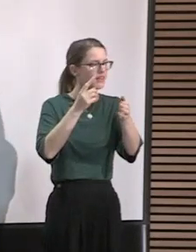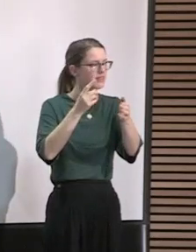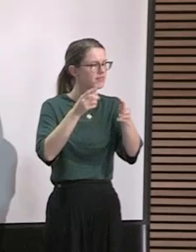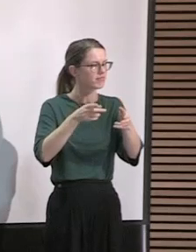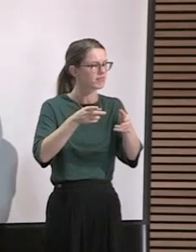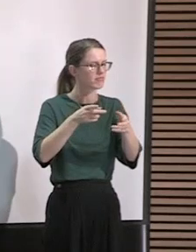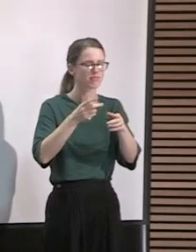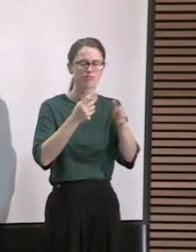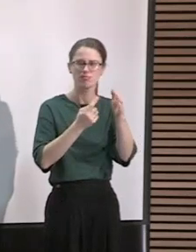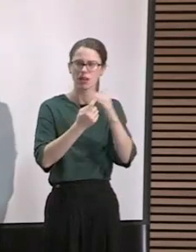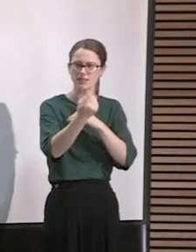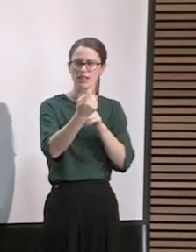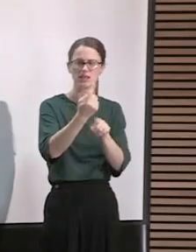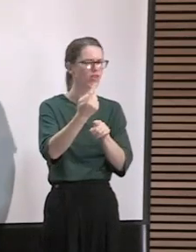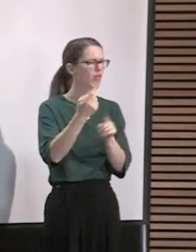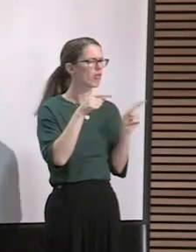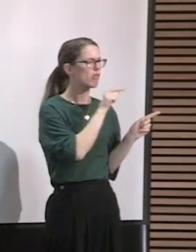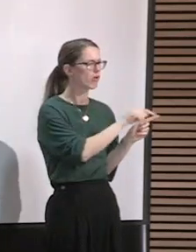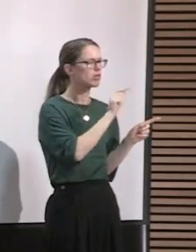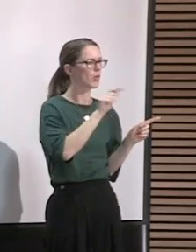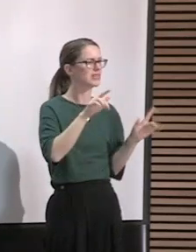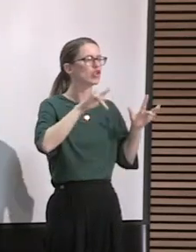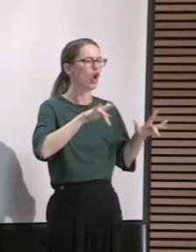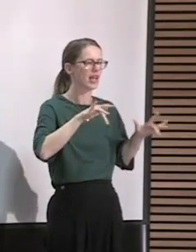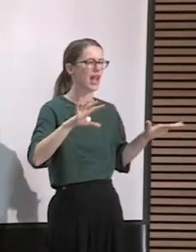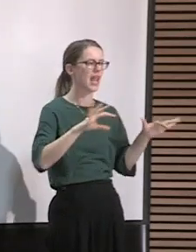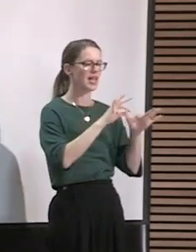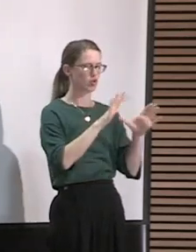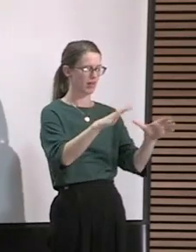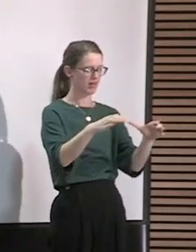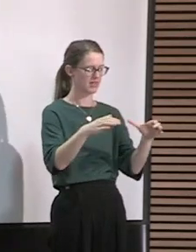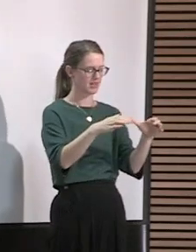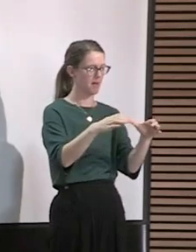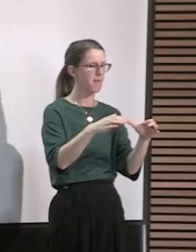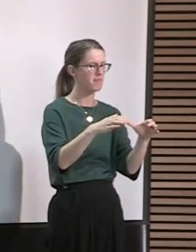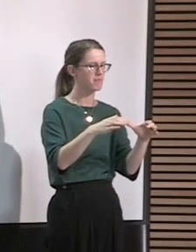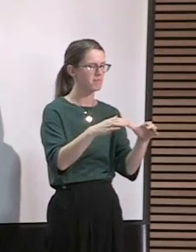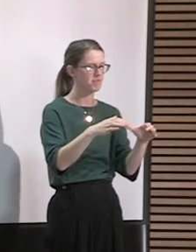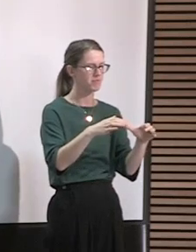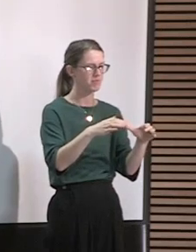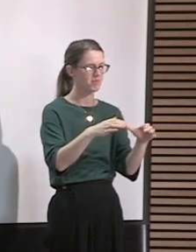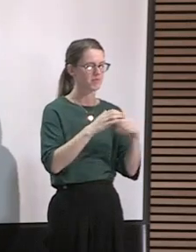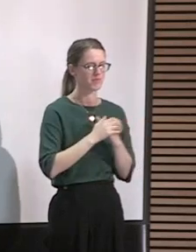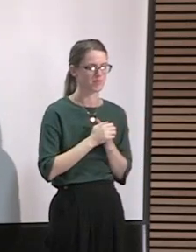other person who had